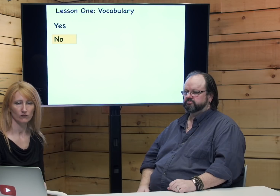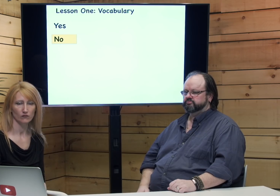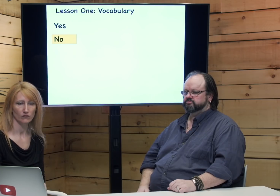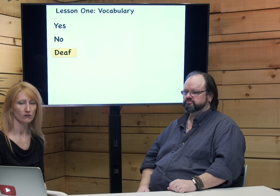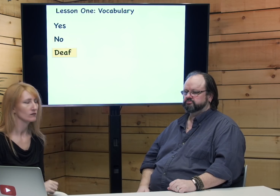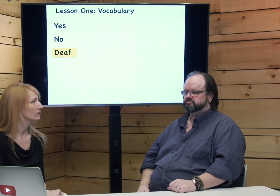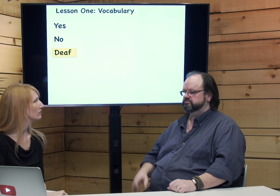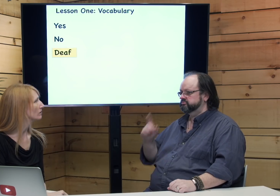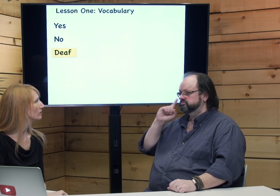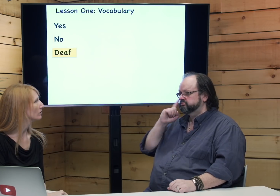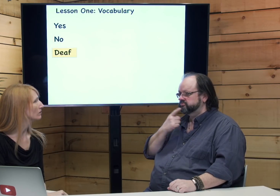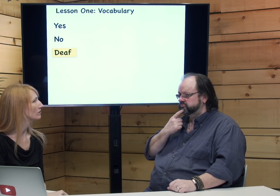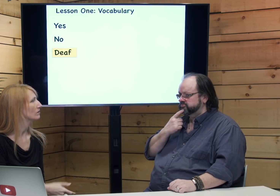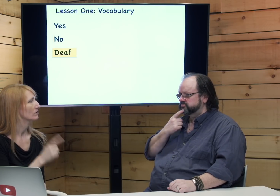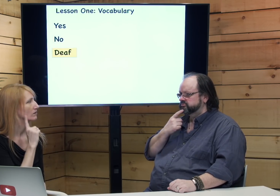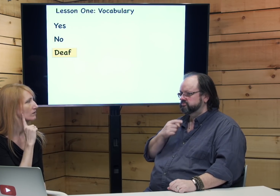deaf